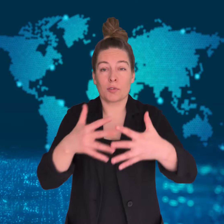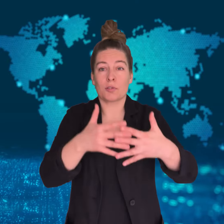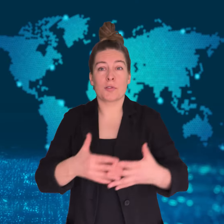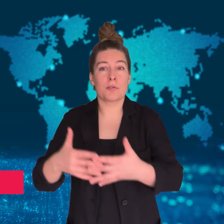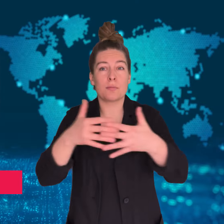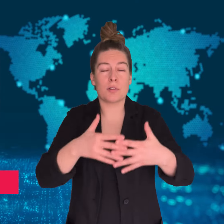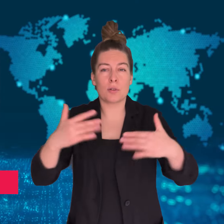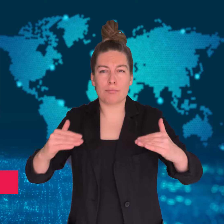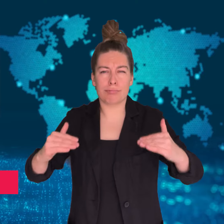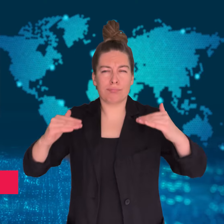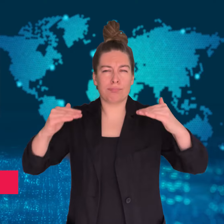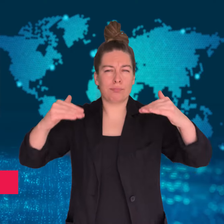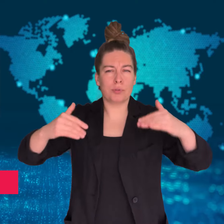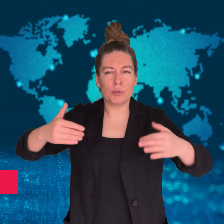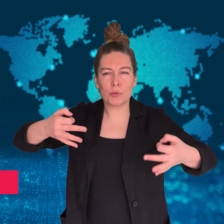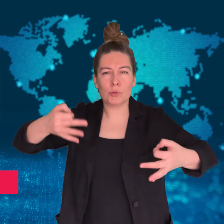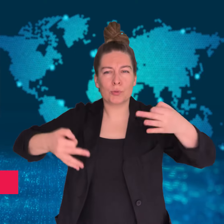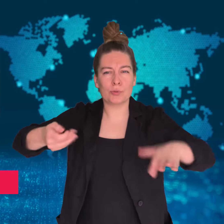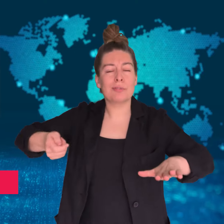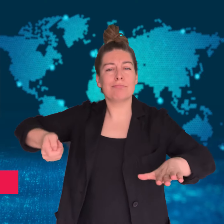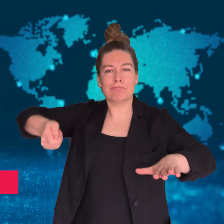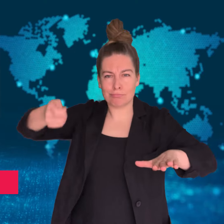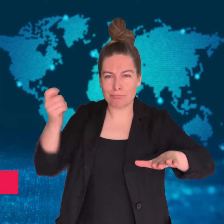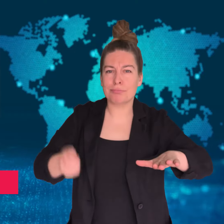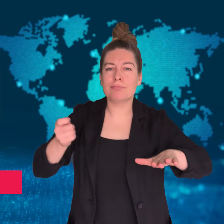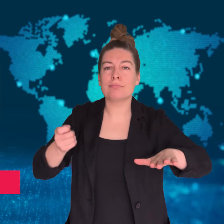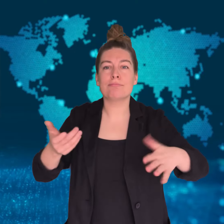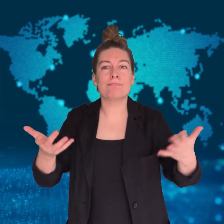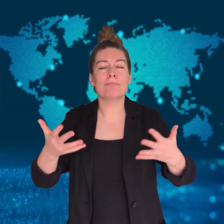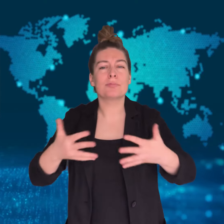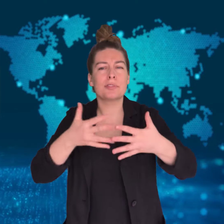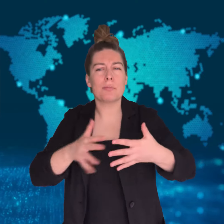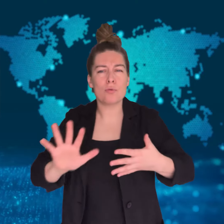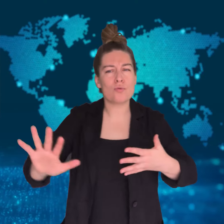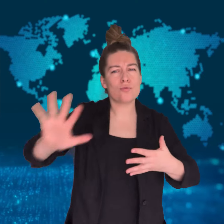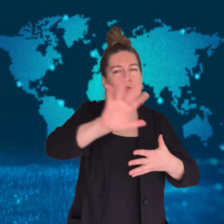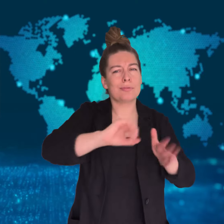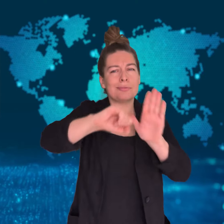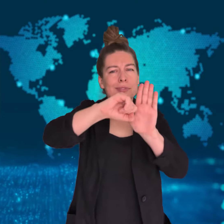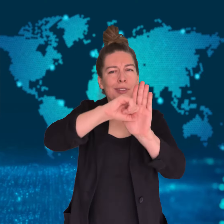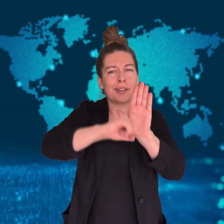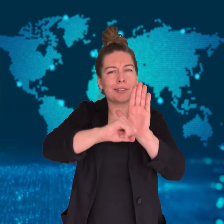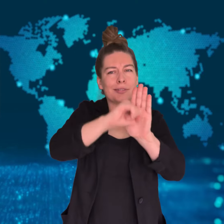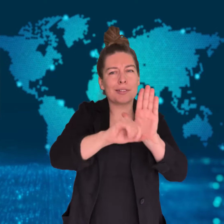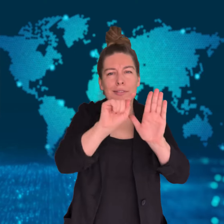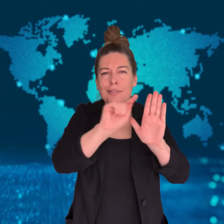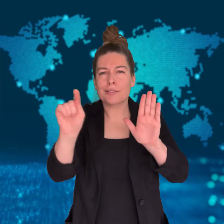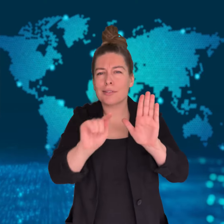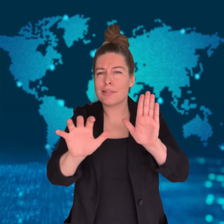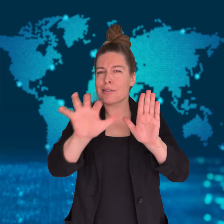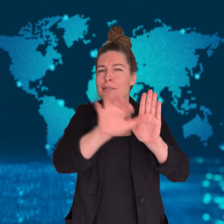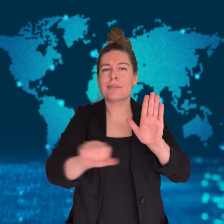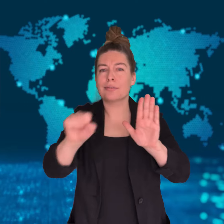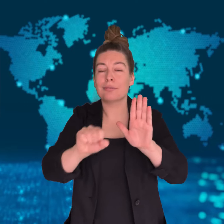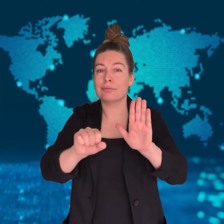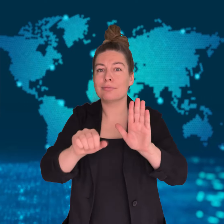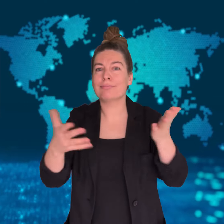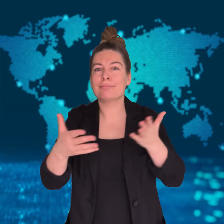[MONIKA]: The United States Supreme Court ruled that all states cannot remove